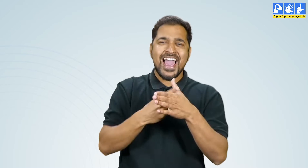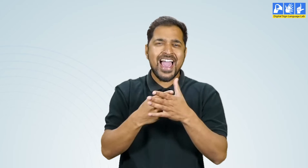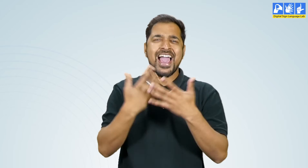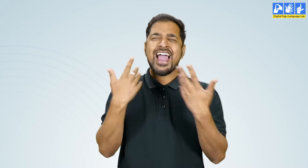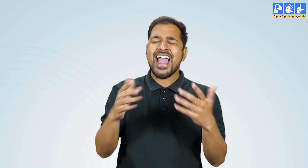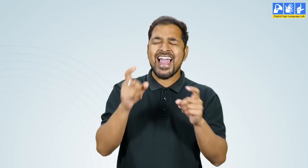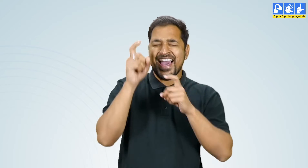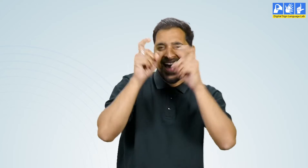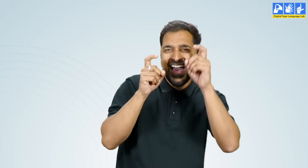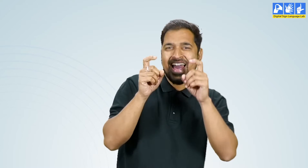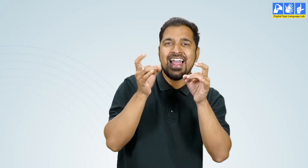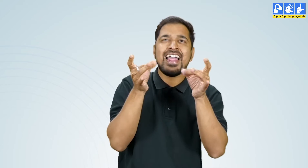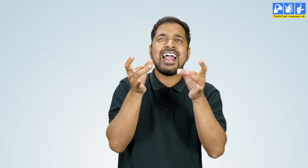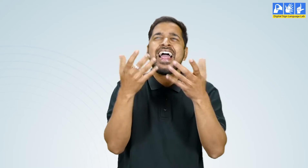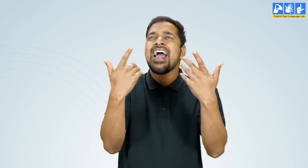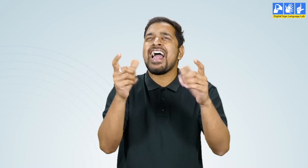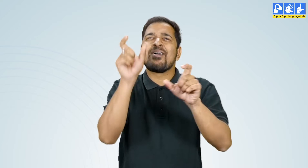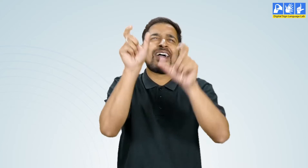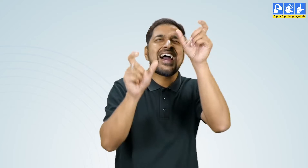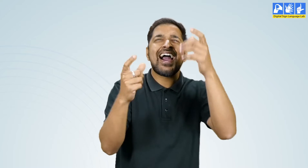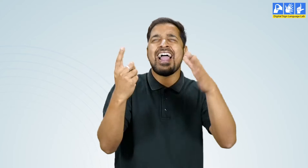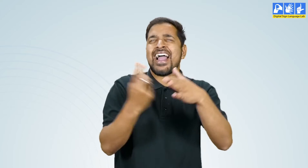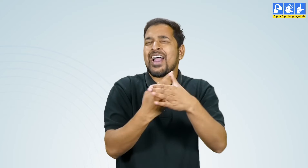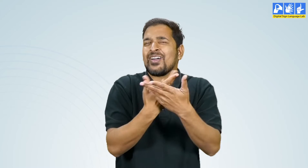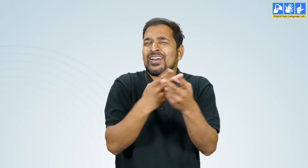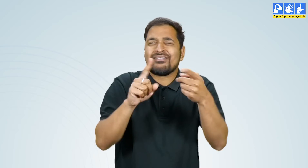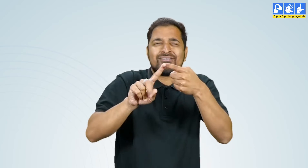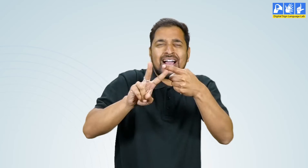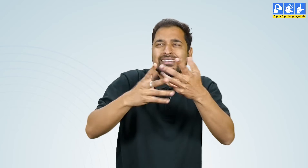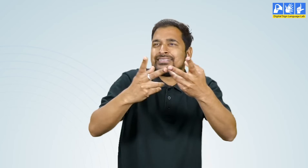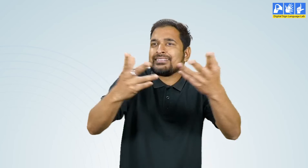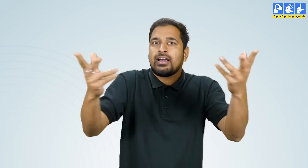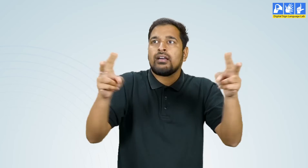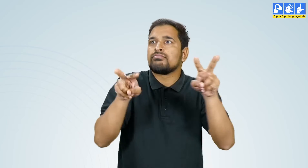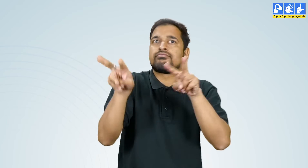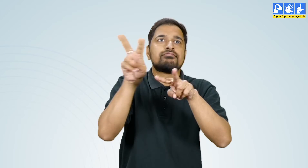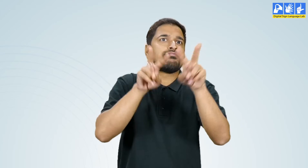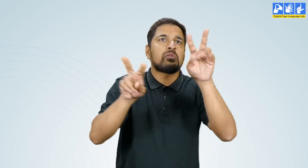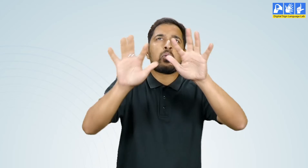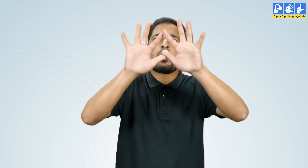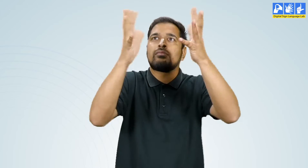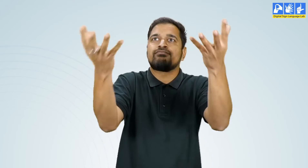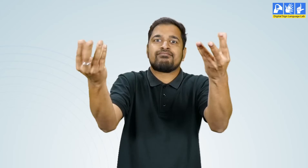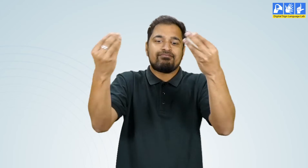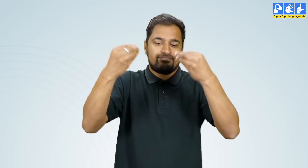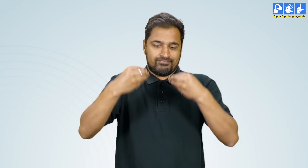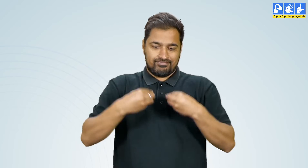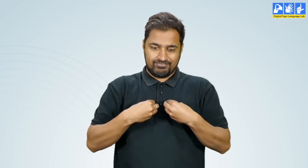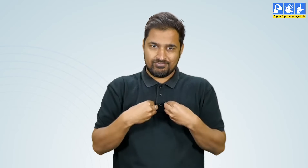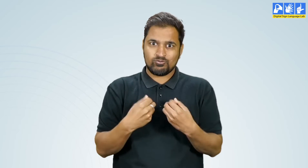The child is getting information through people cracking jokes, by watching T.V etc.